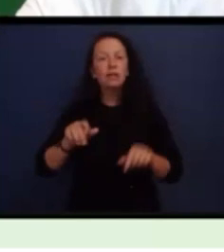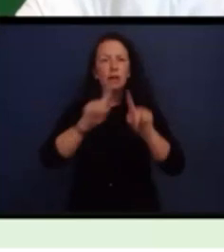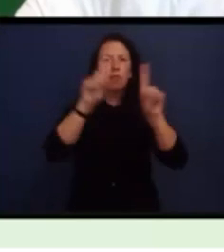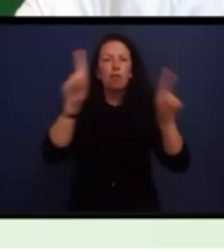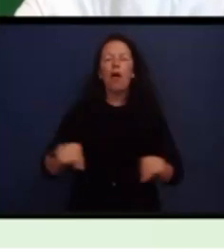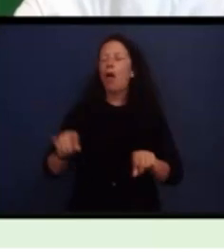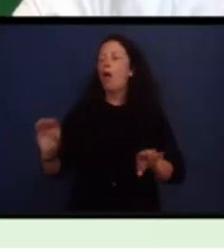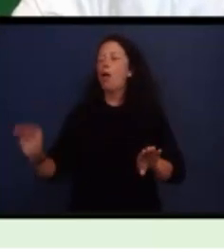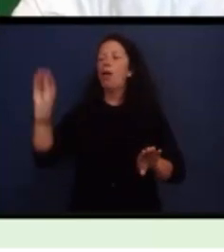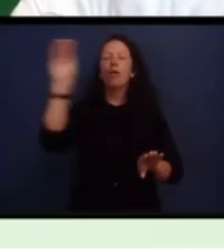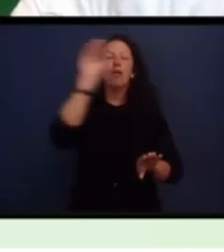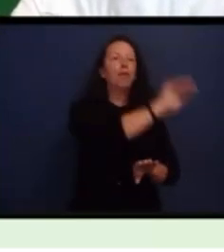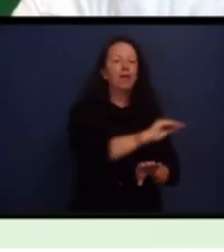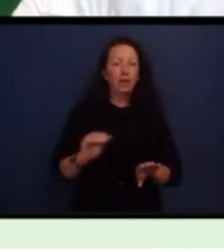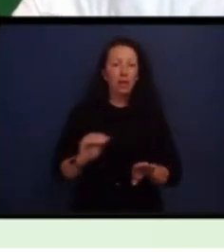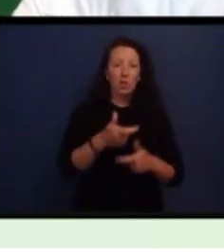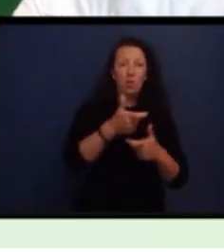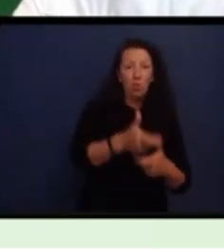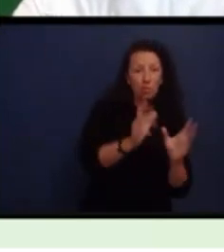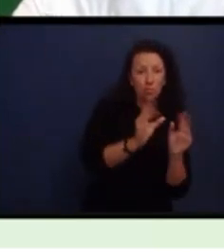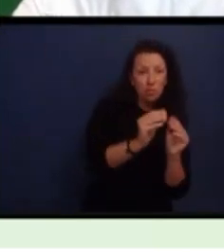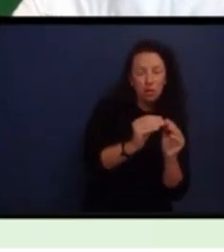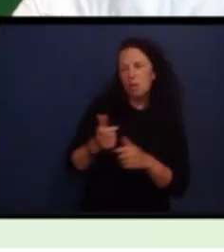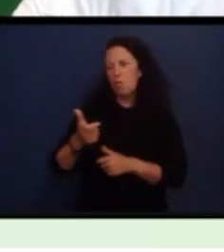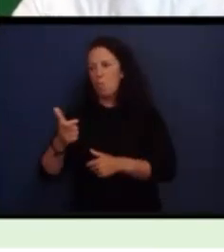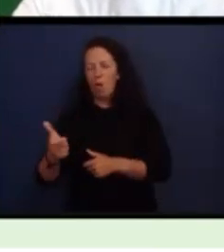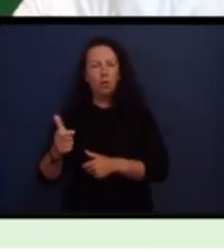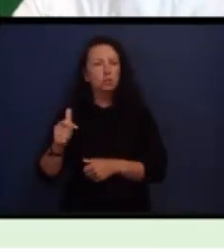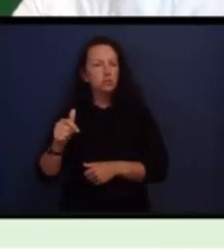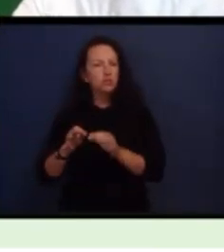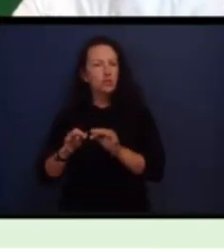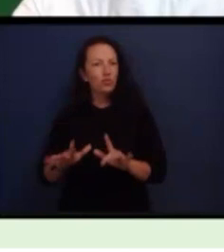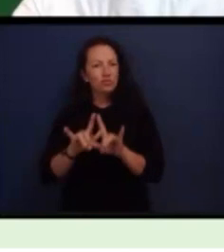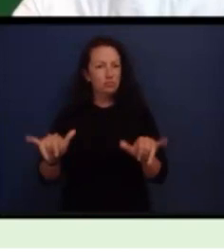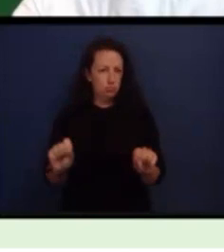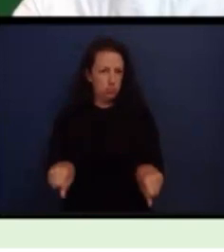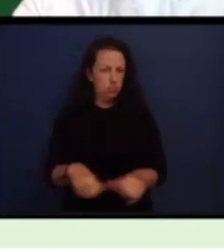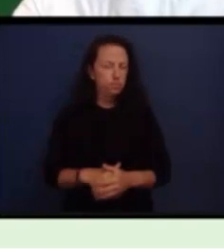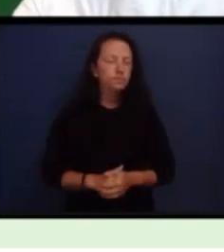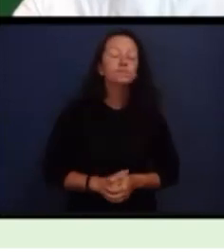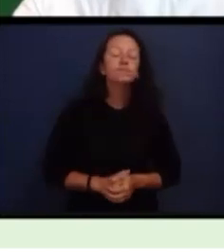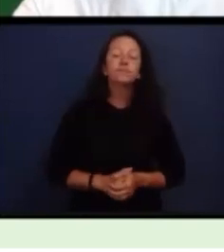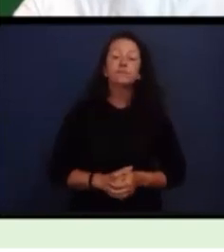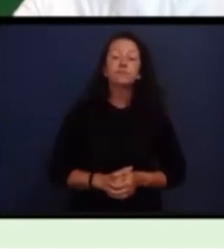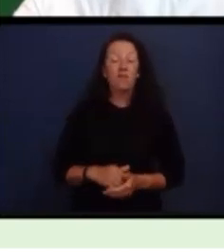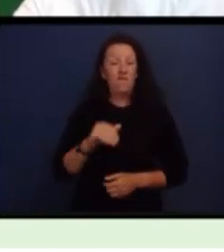To turn on captions. Again, navigate to the bottom of the Zoom Webinar screen and locate